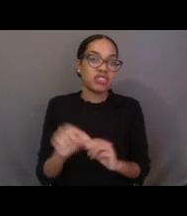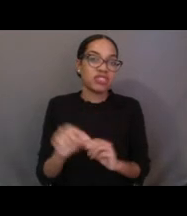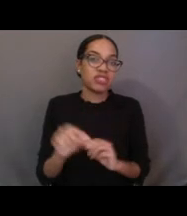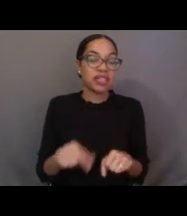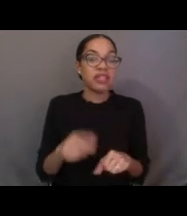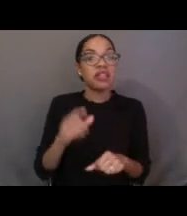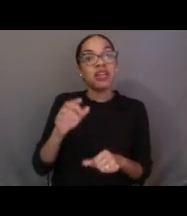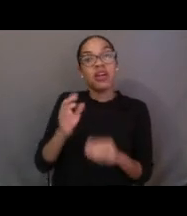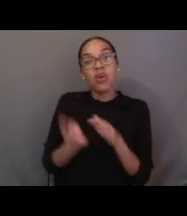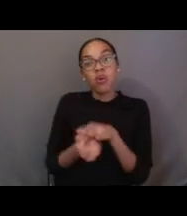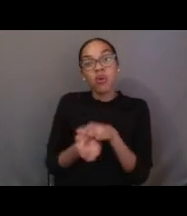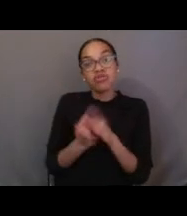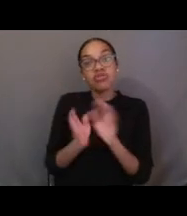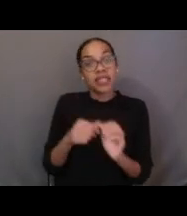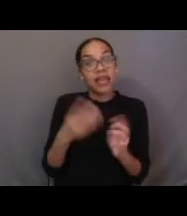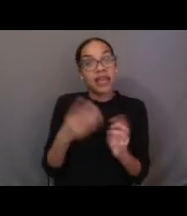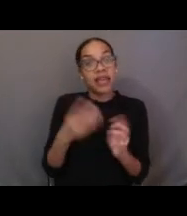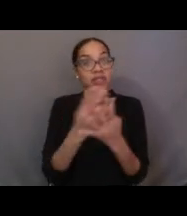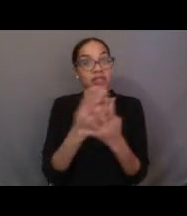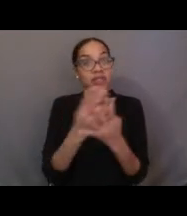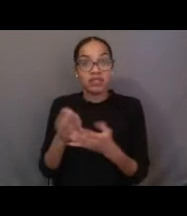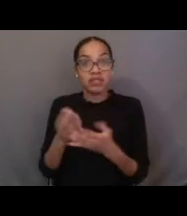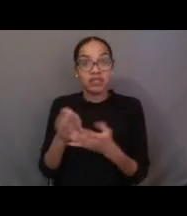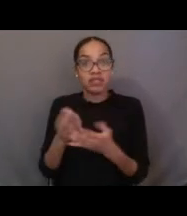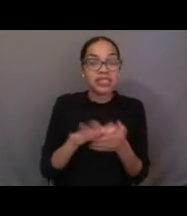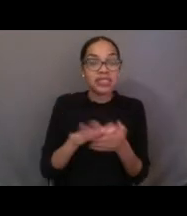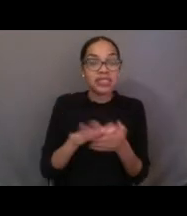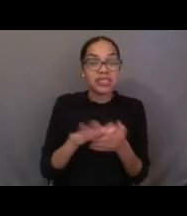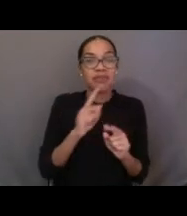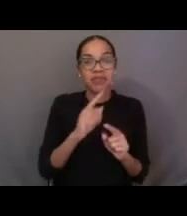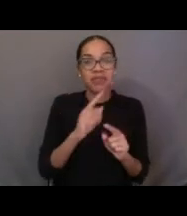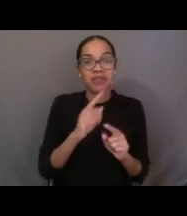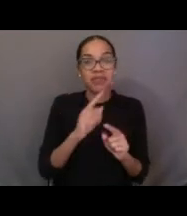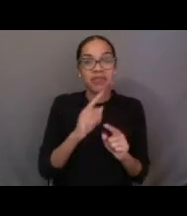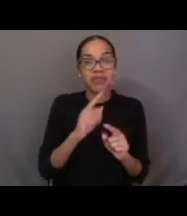So it's an issue that we humans need to solve. We can't rely on the oysters.